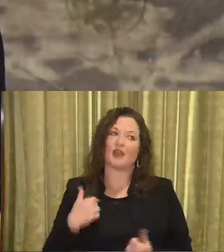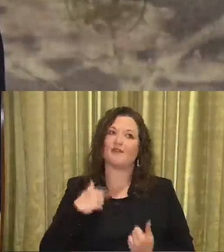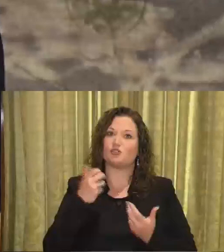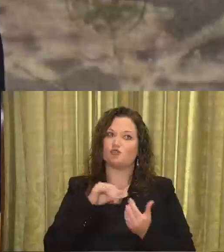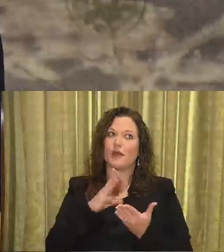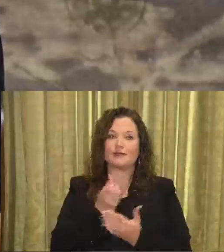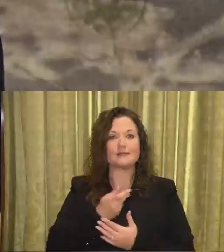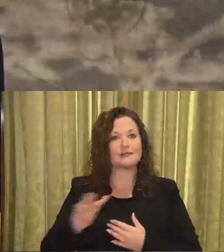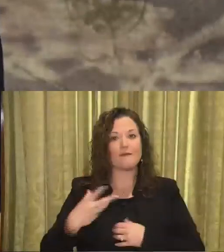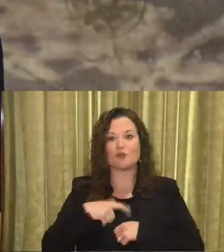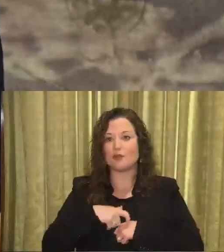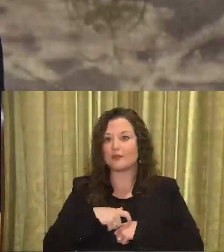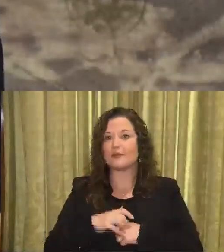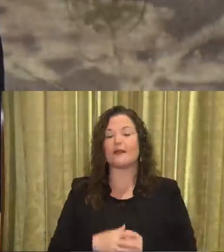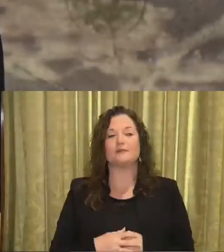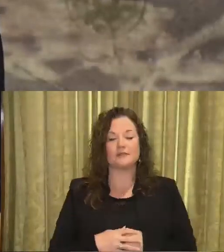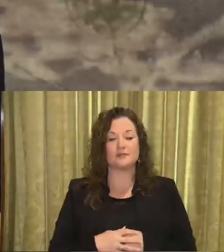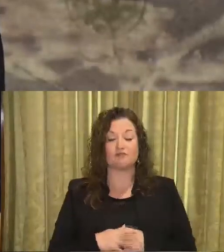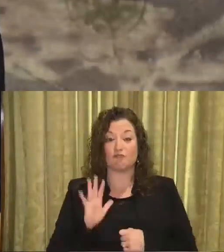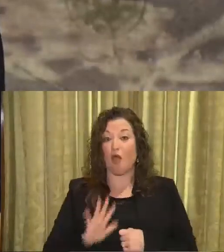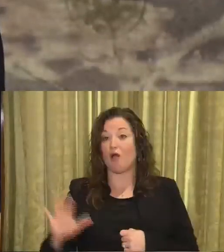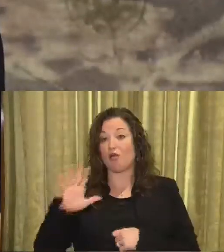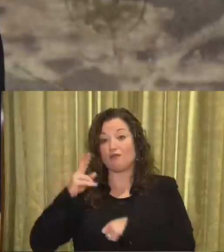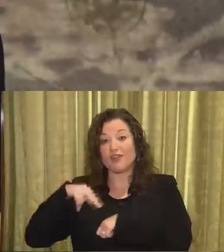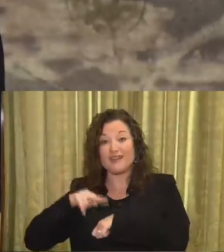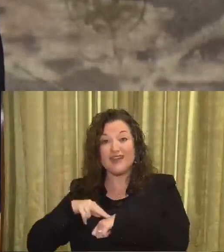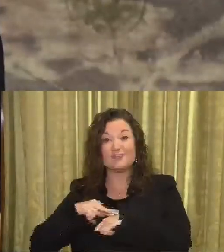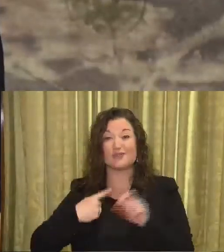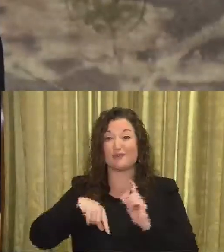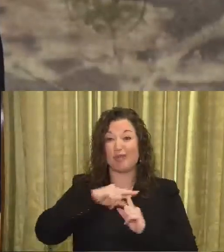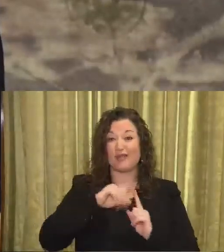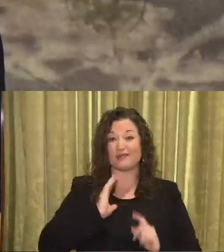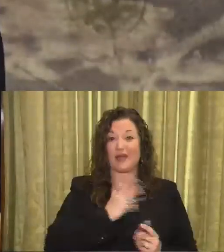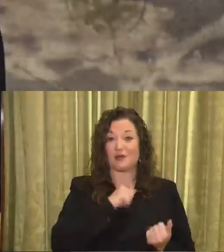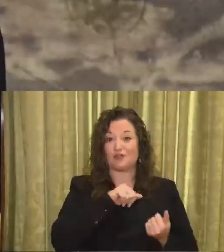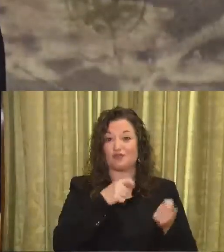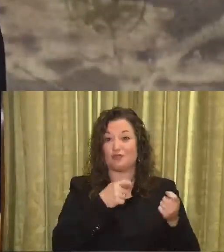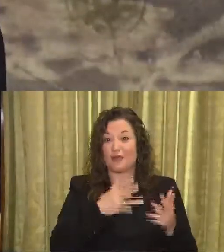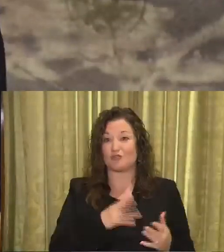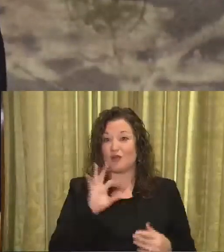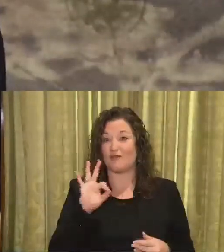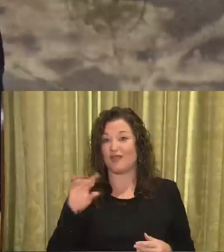times nationally and with our. Director of the FDA and that is that